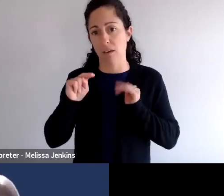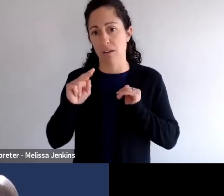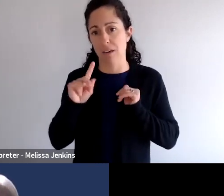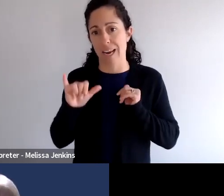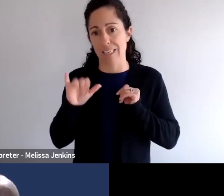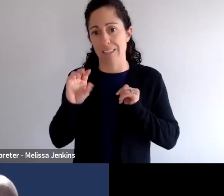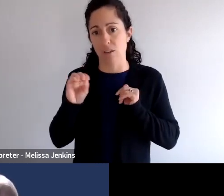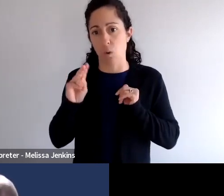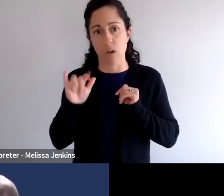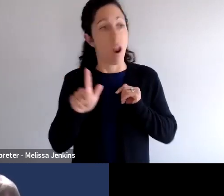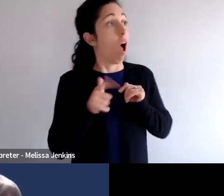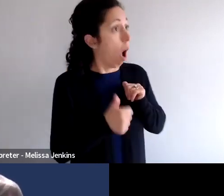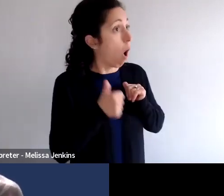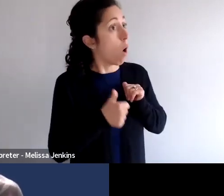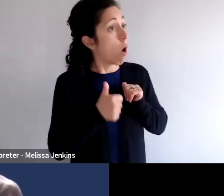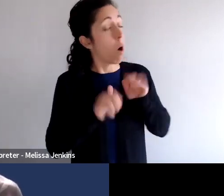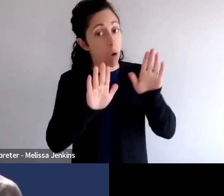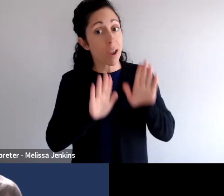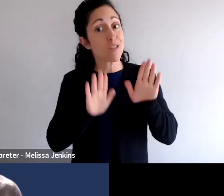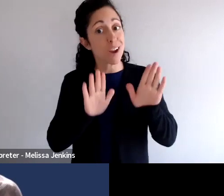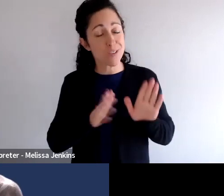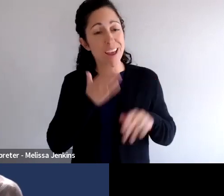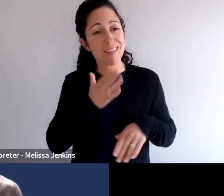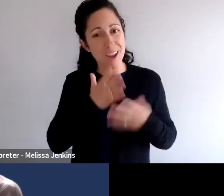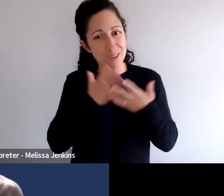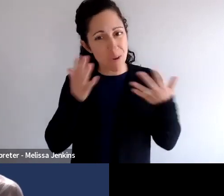Keith: Great, okay great. Thank you very much for the update and I think this is a great